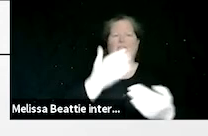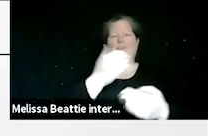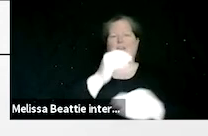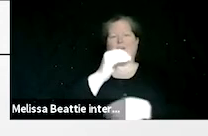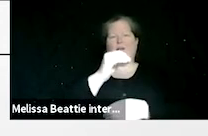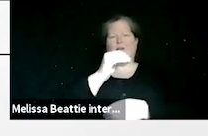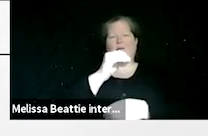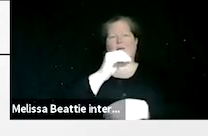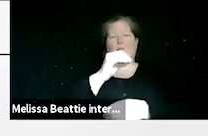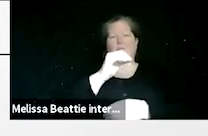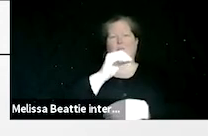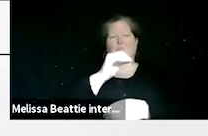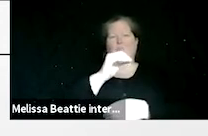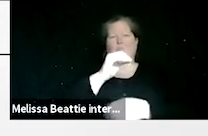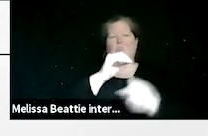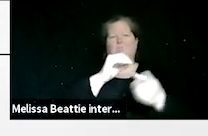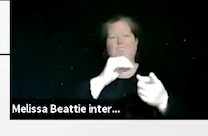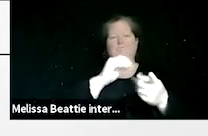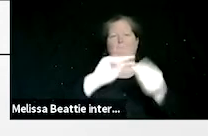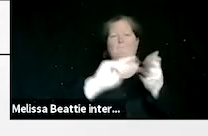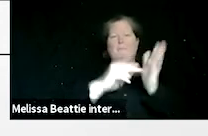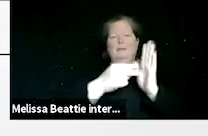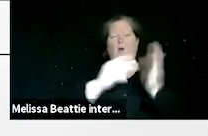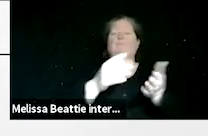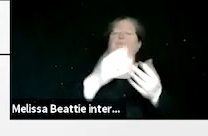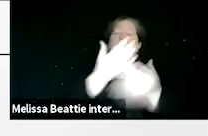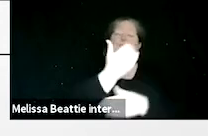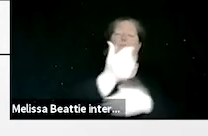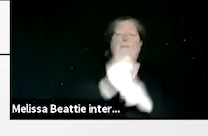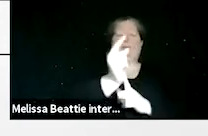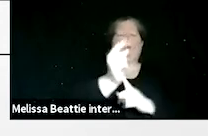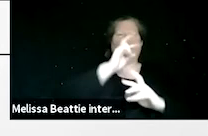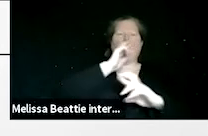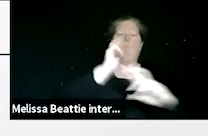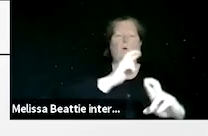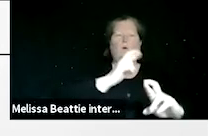Ben Woelk: Reported overall 35% report rate which honestly is really good for something around